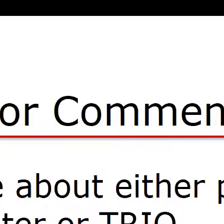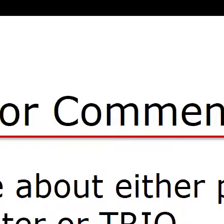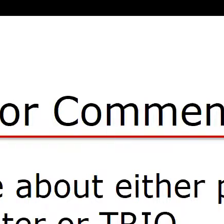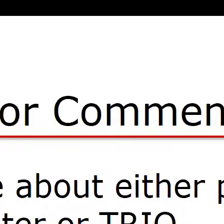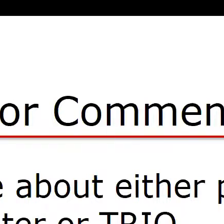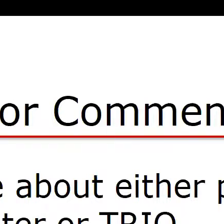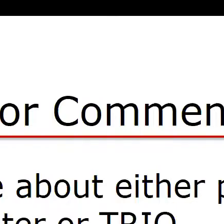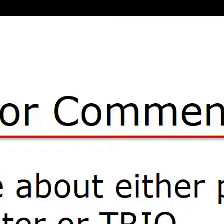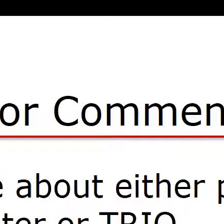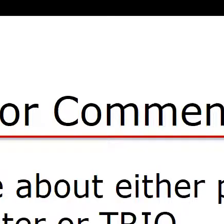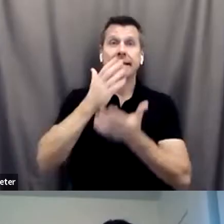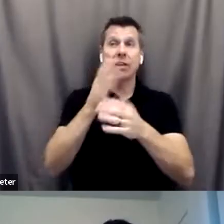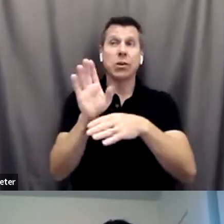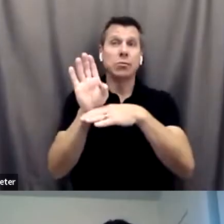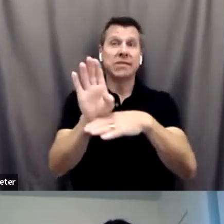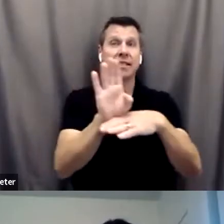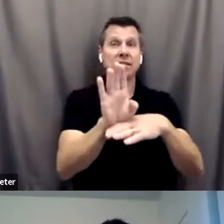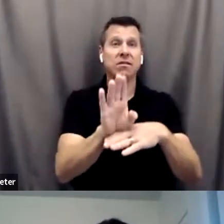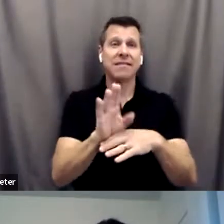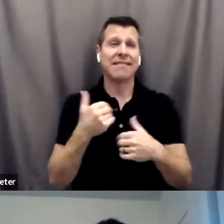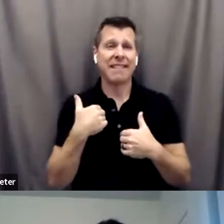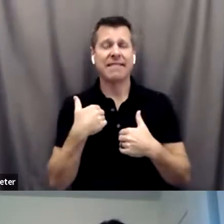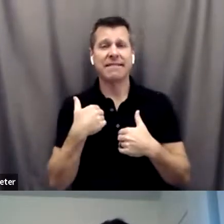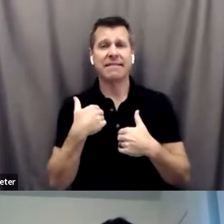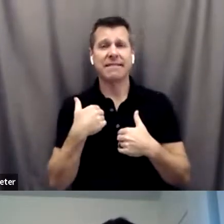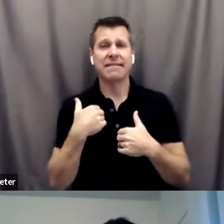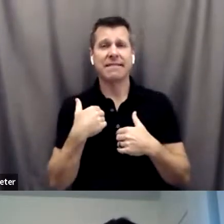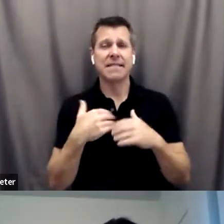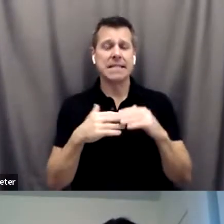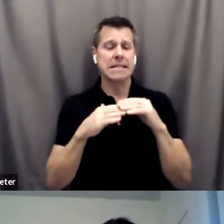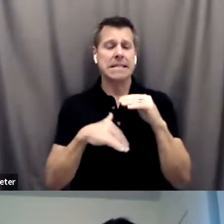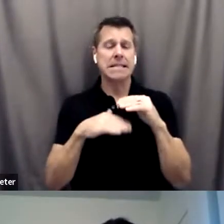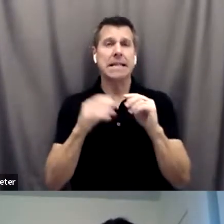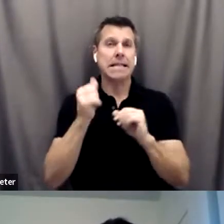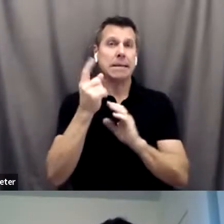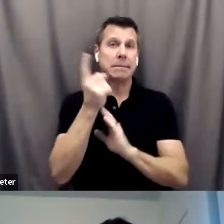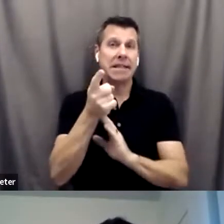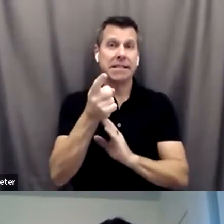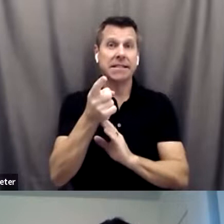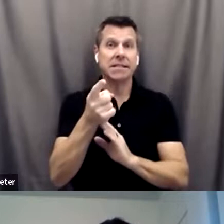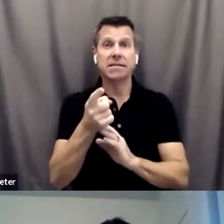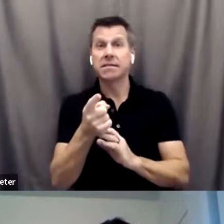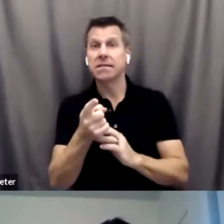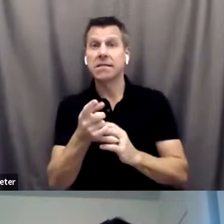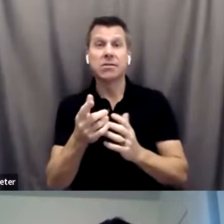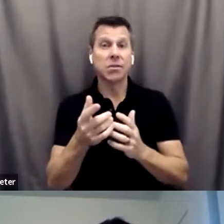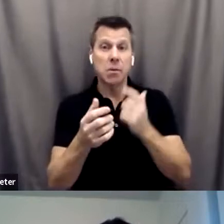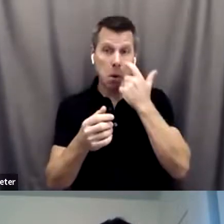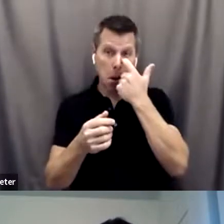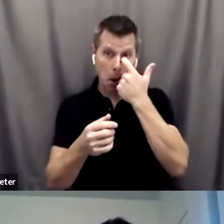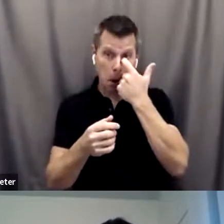Thank you to the presenters. We have just a little under 10 minutes here for the rest of our presentation. And I just want to say I